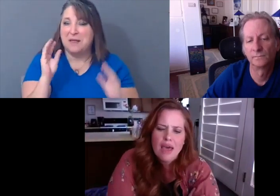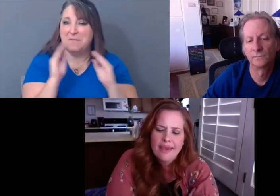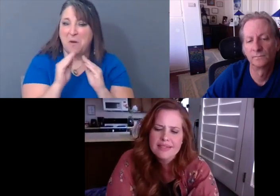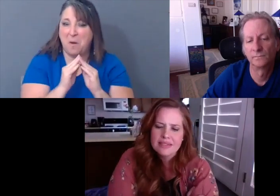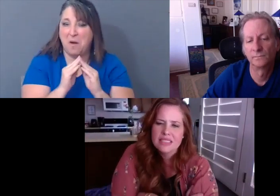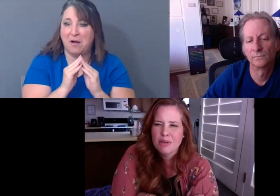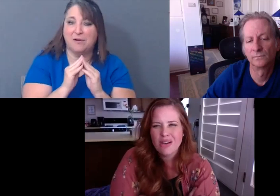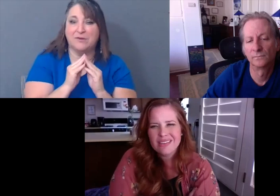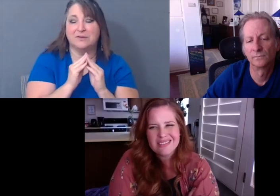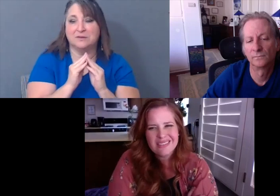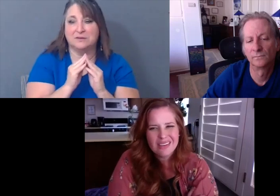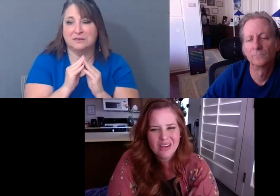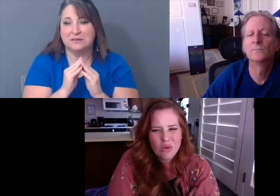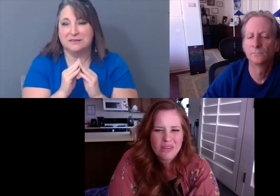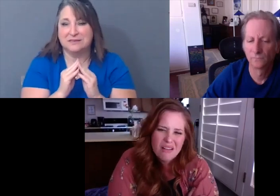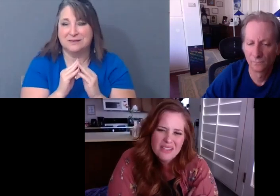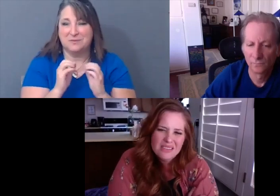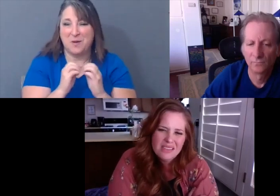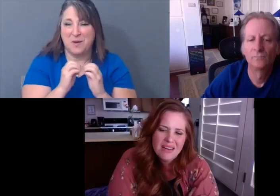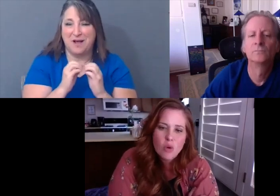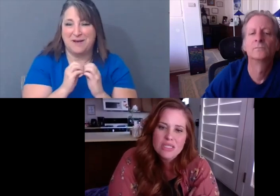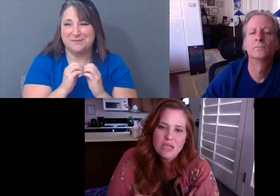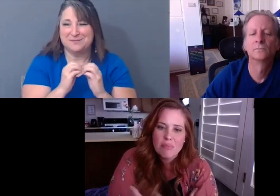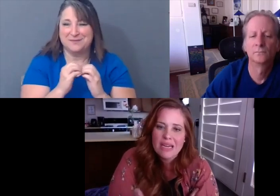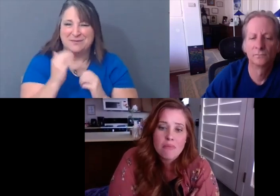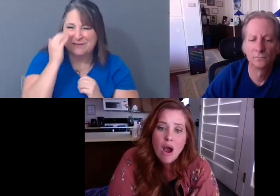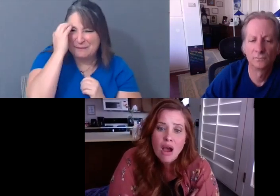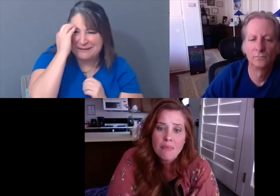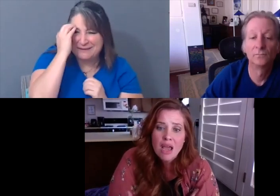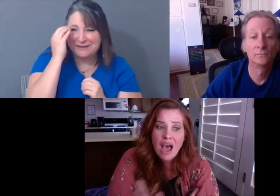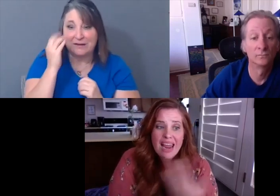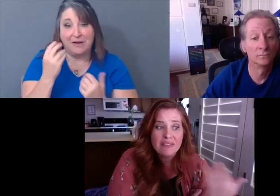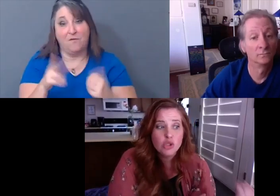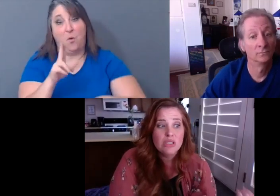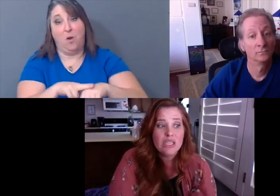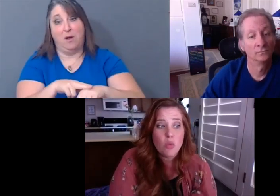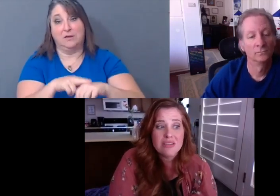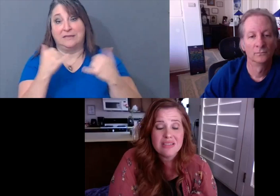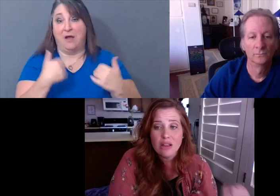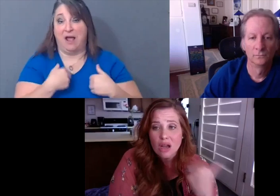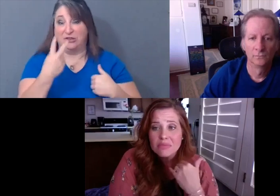I guess, experienced you know, with conflict? And of course, you know, being a mom, I have two little ones that look up to me.